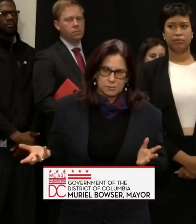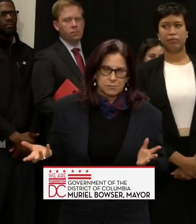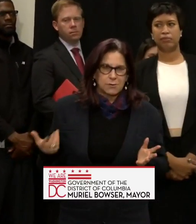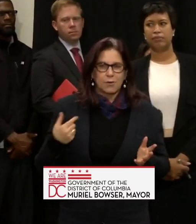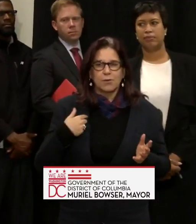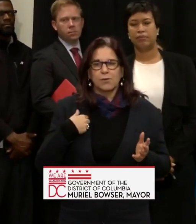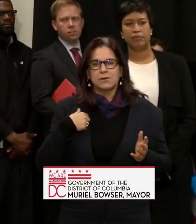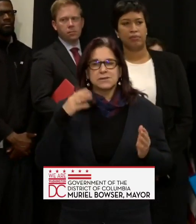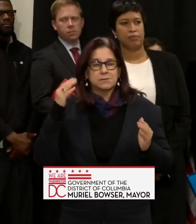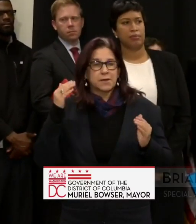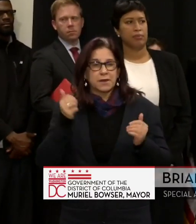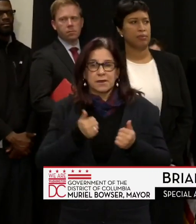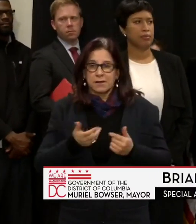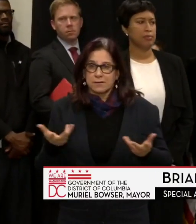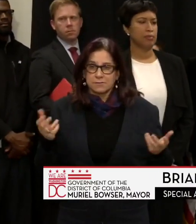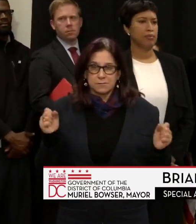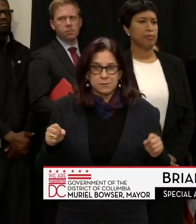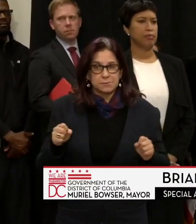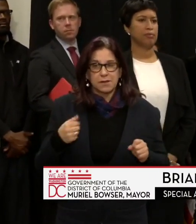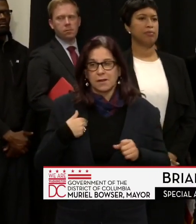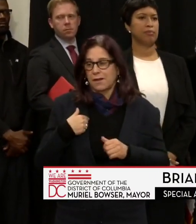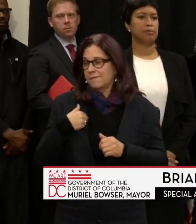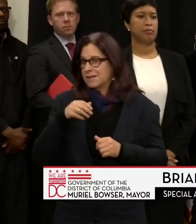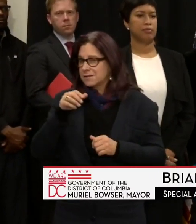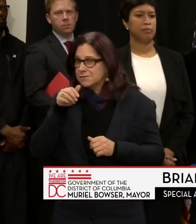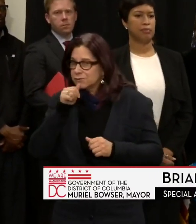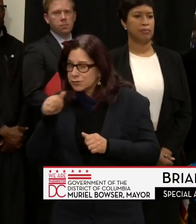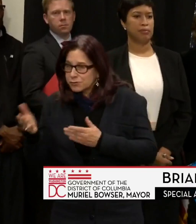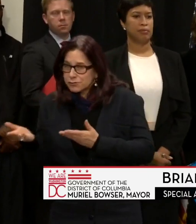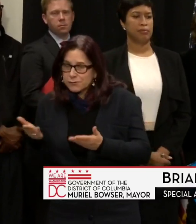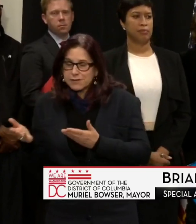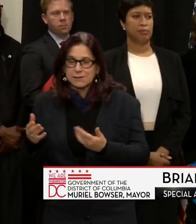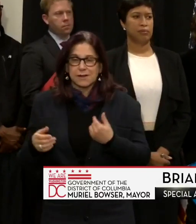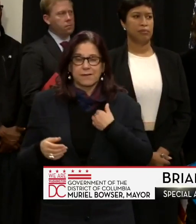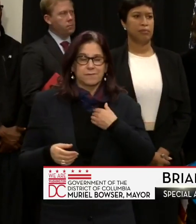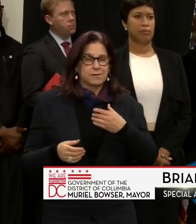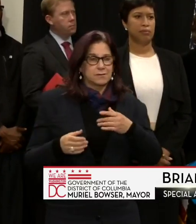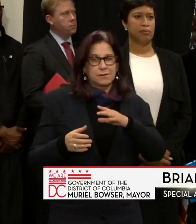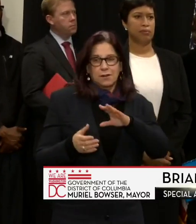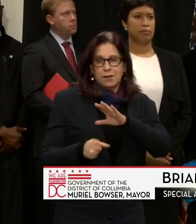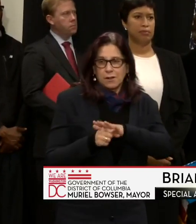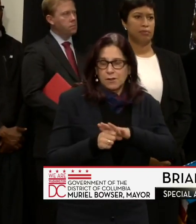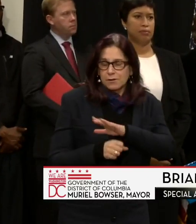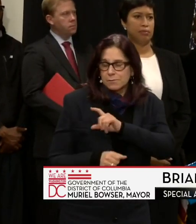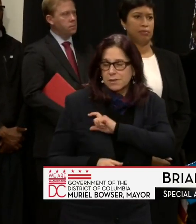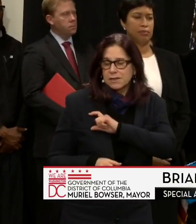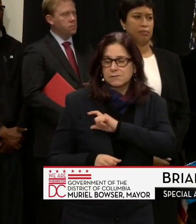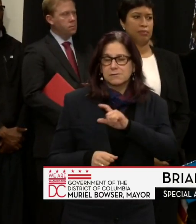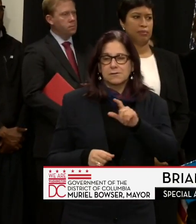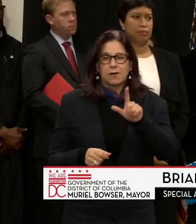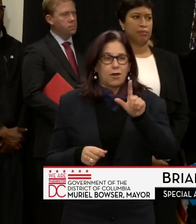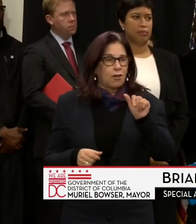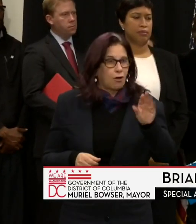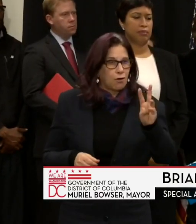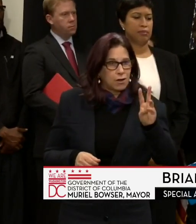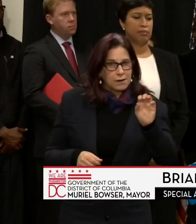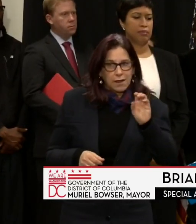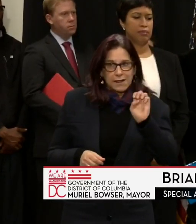WORKING TOGETHER WITH THE CITY AND WITH LAW ENFORCEMENT AND PUBLIC SAFETY PARTNERS TO, YOU KNOW, LESSEN THAT DISRUPTION.